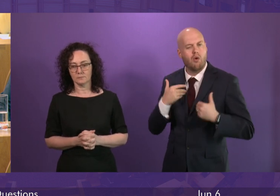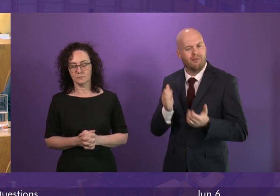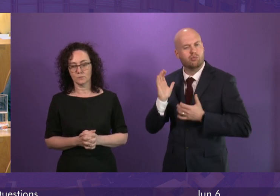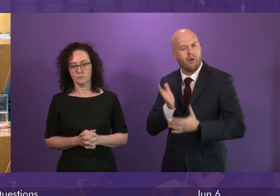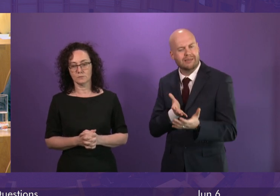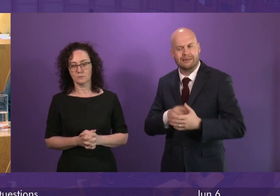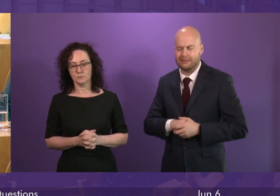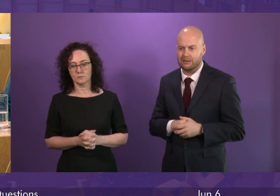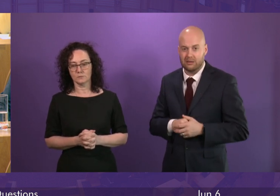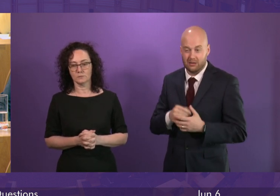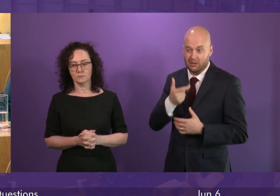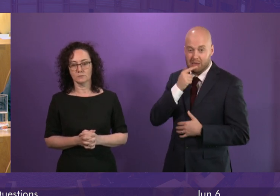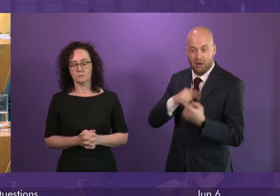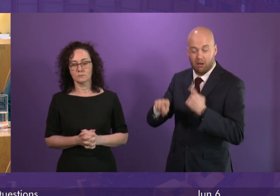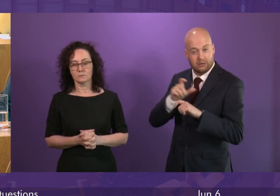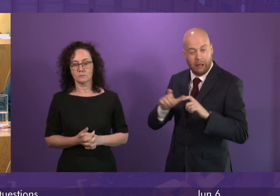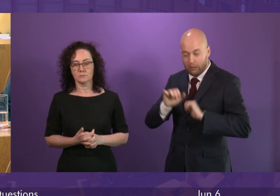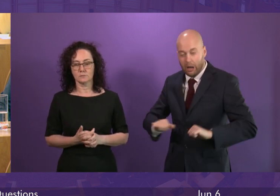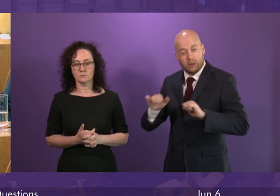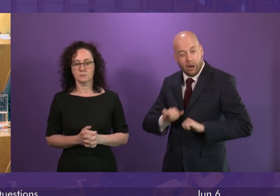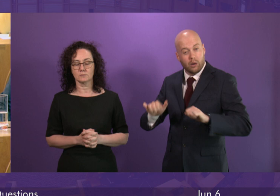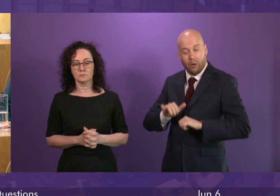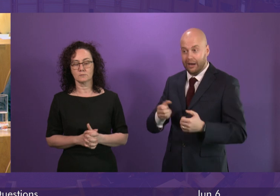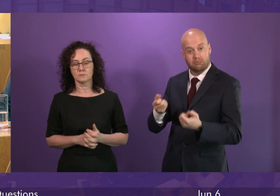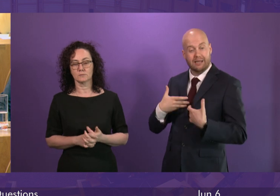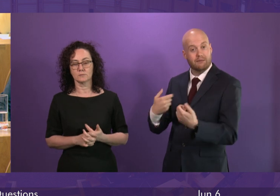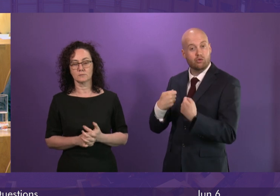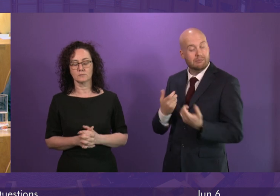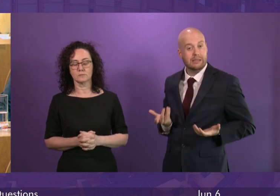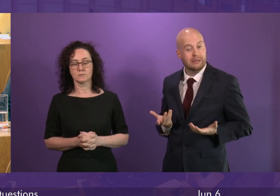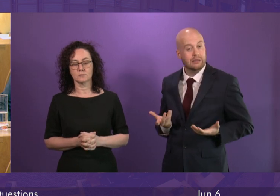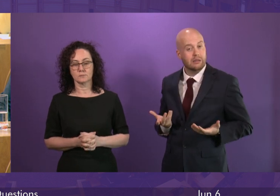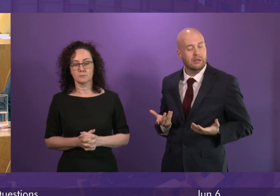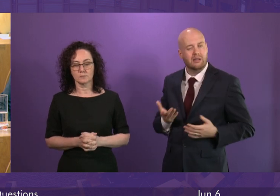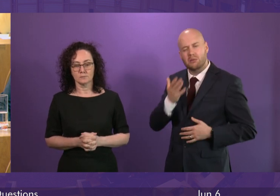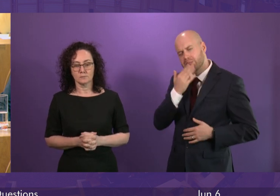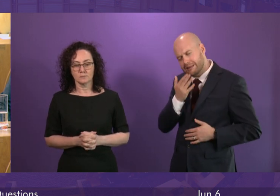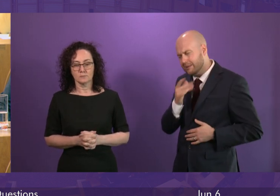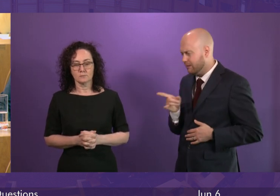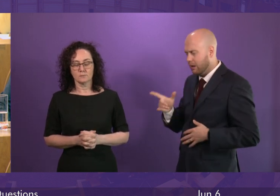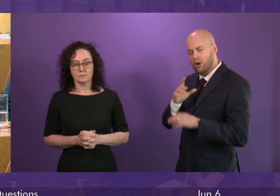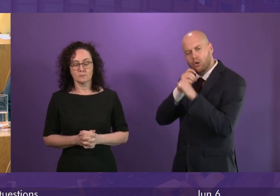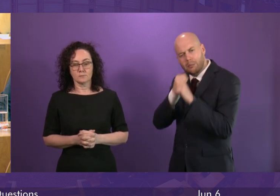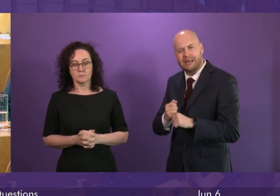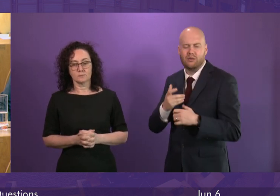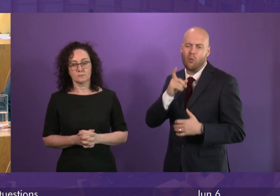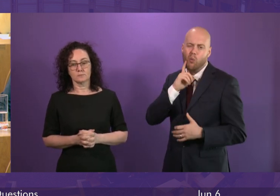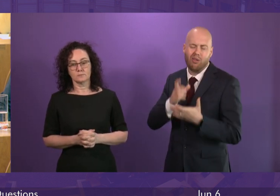Minister commit to the Scottish Government’s funding NHS Borders properly, as the current